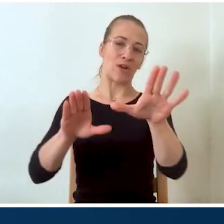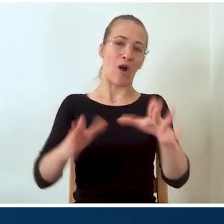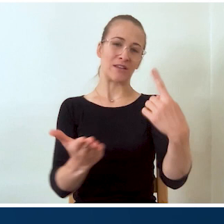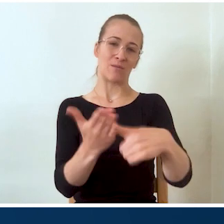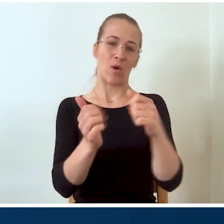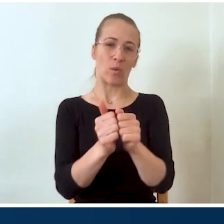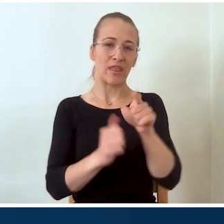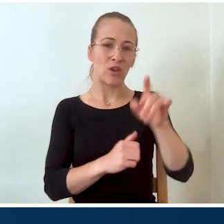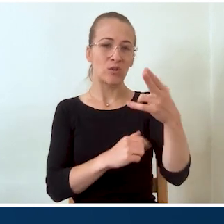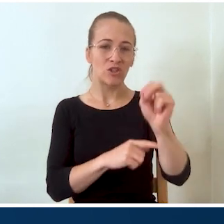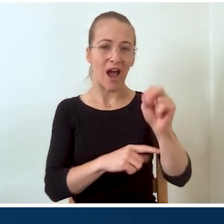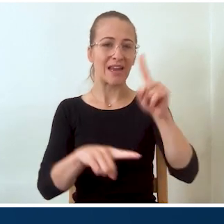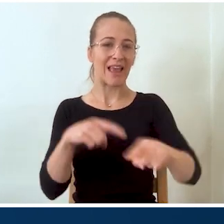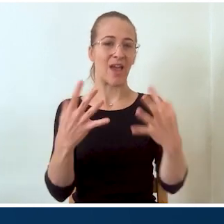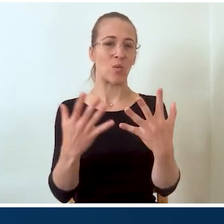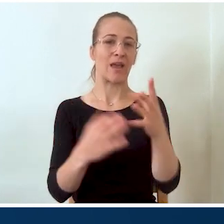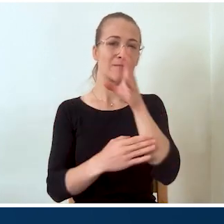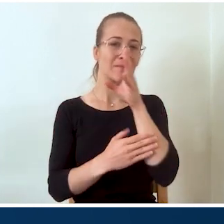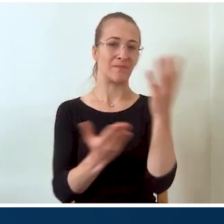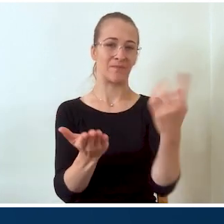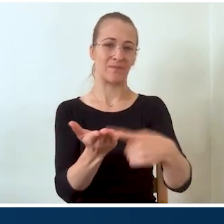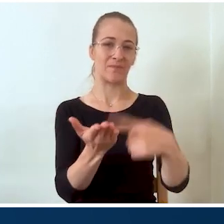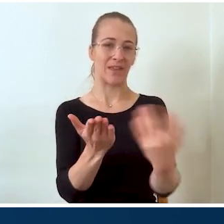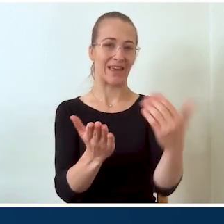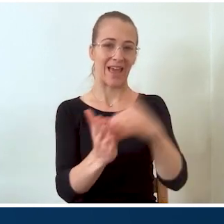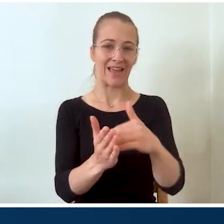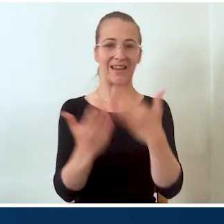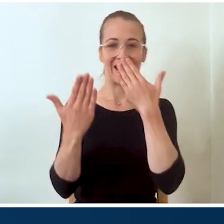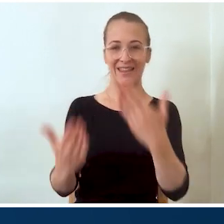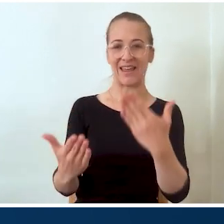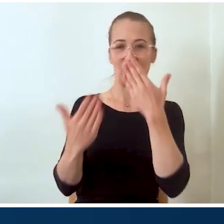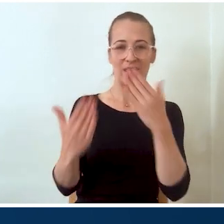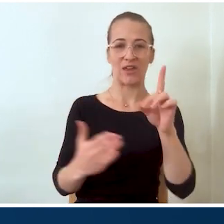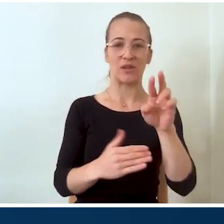and I can't wait to talk to you again. Katrin, thank you so much. Thank you DRNY very much for this.